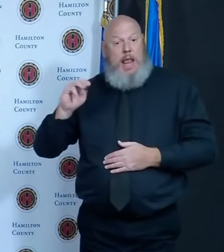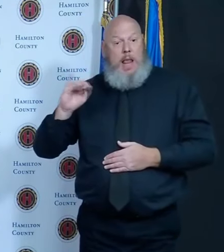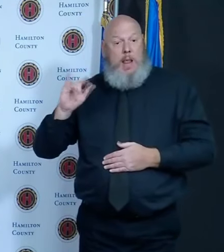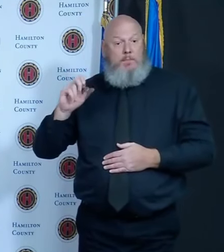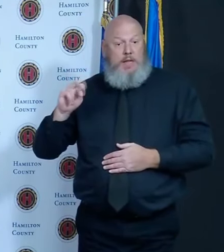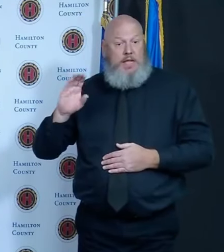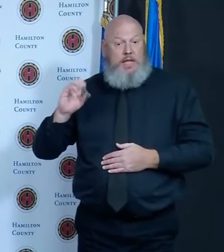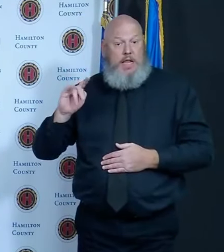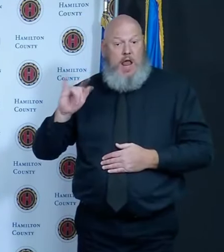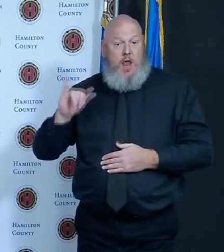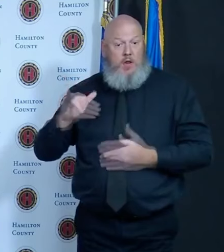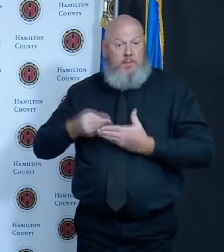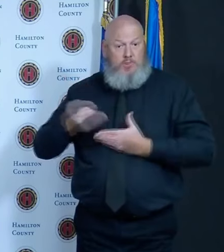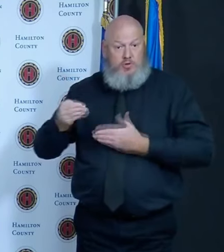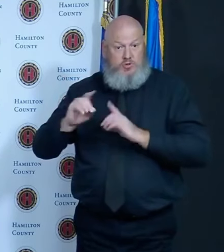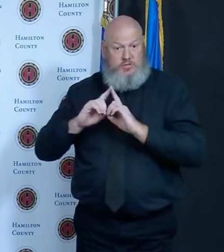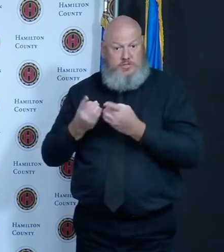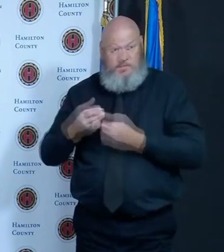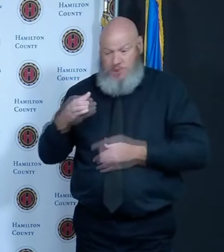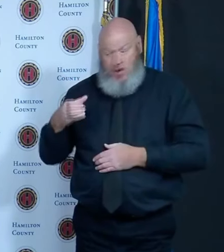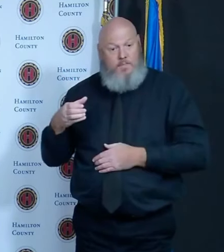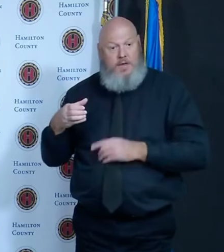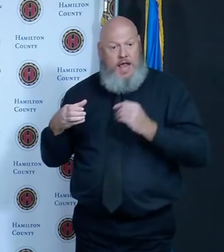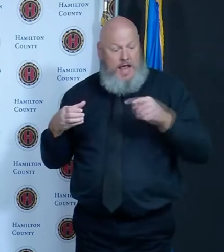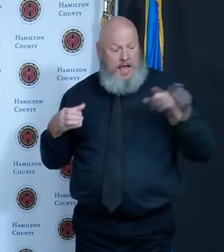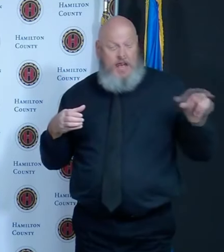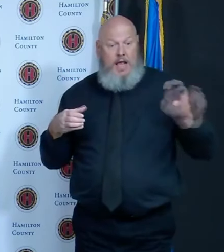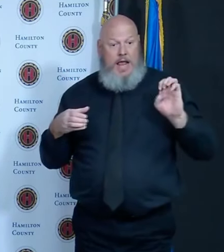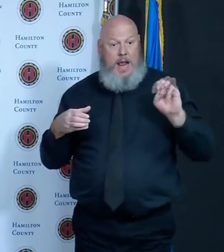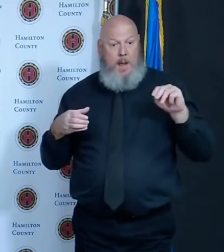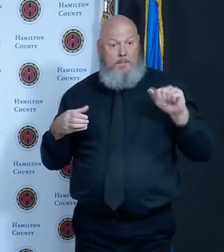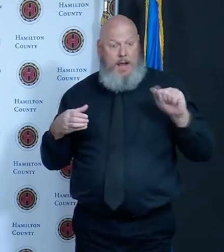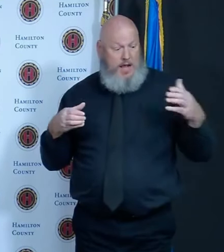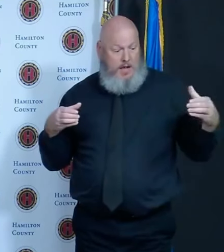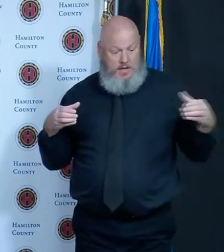head right now and saying oh first of all I wonder if I'm running an